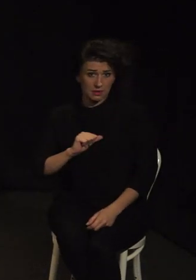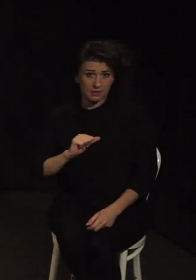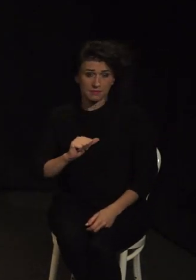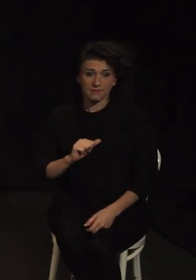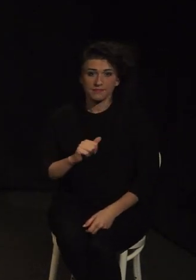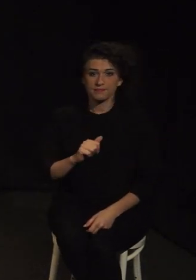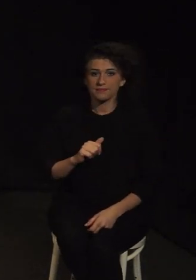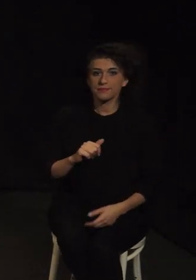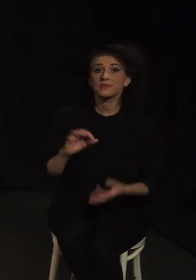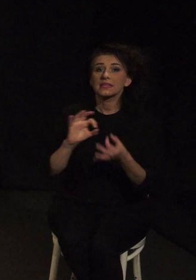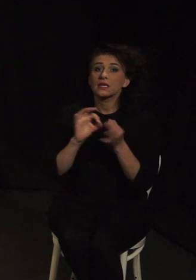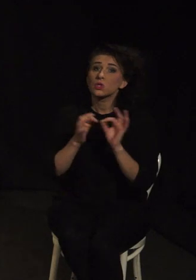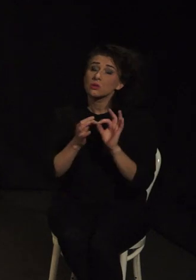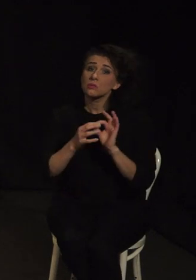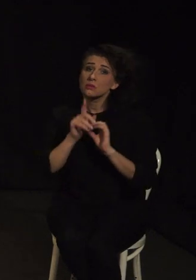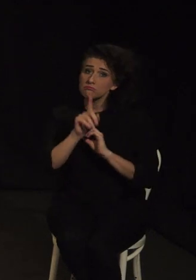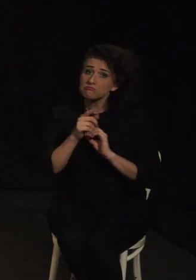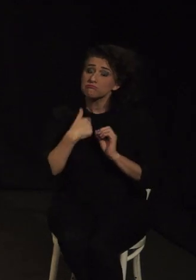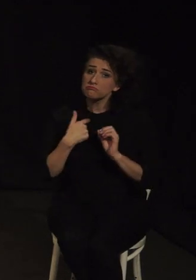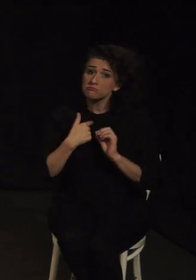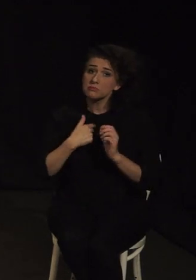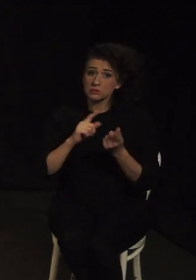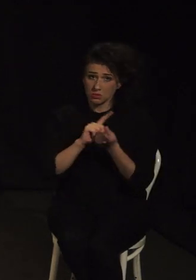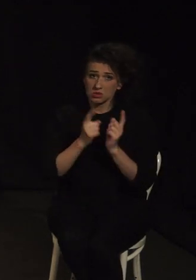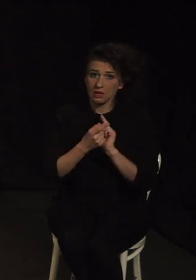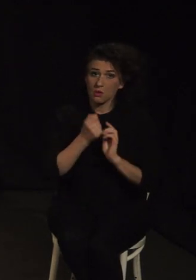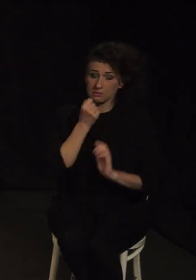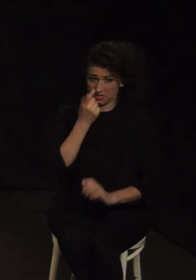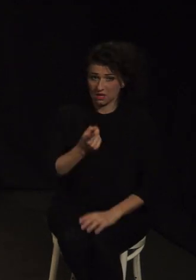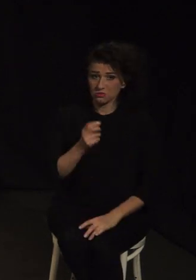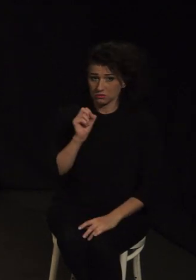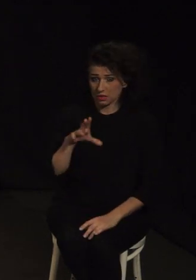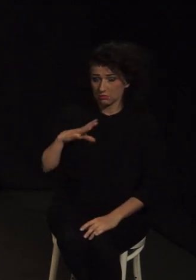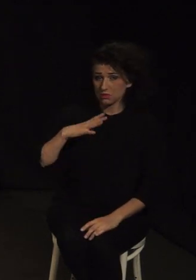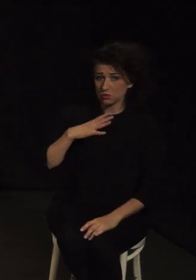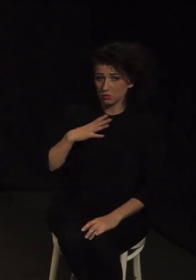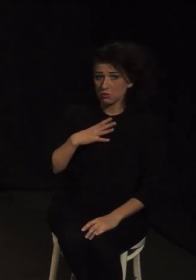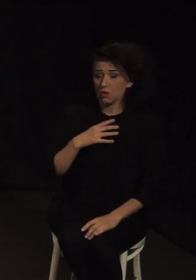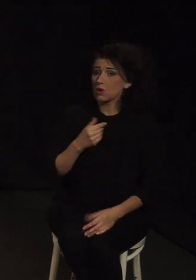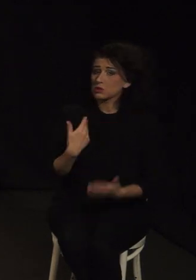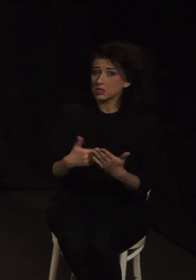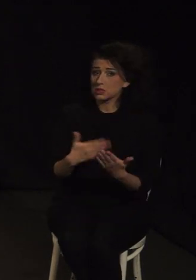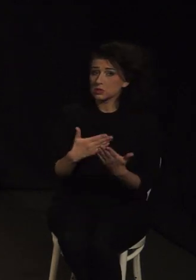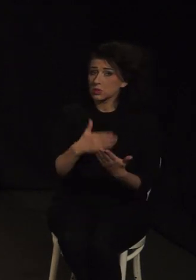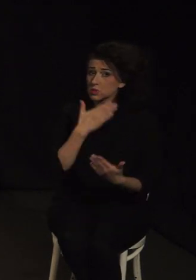I was faced with allegations there was no "Robak's Confession."